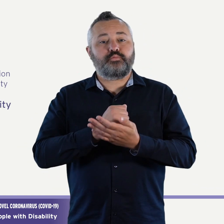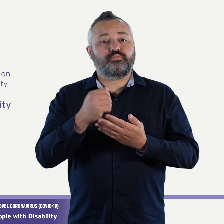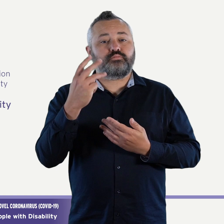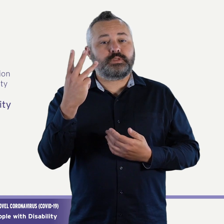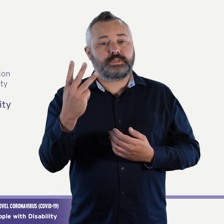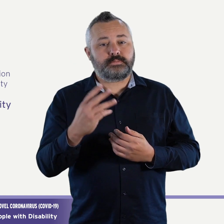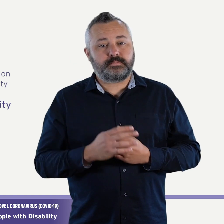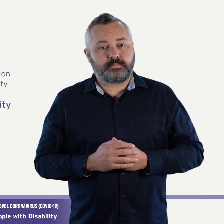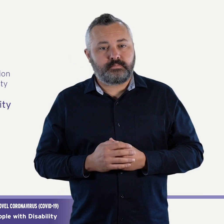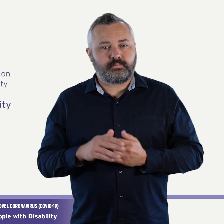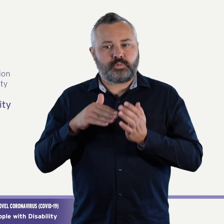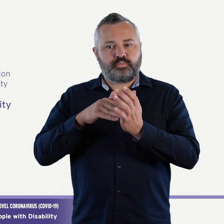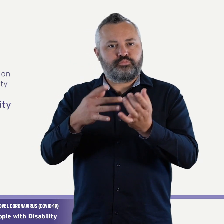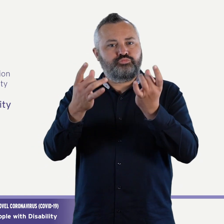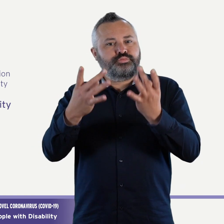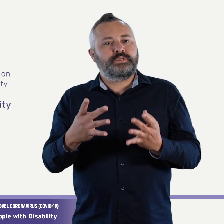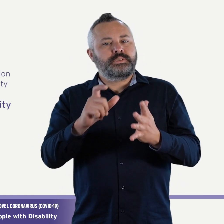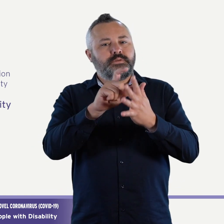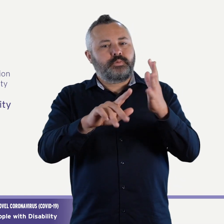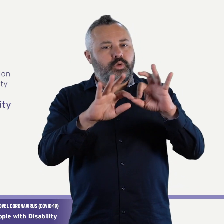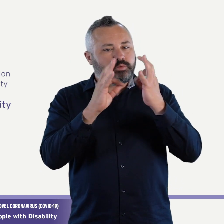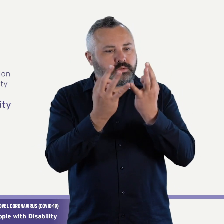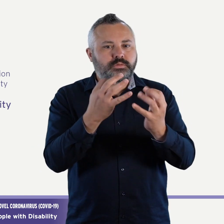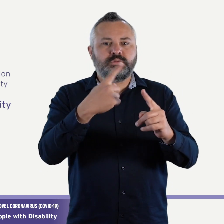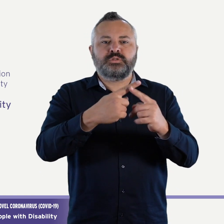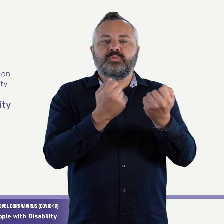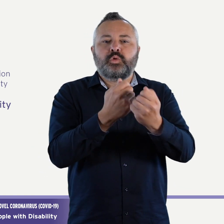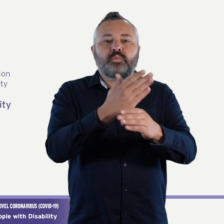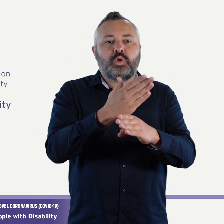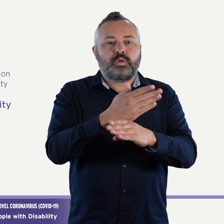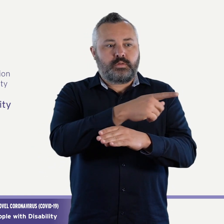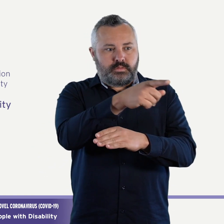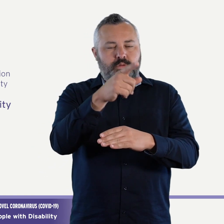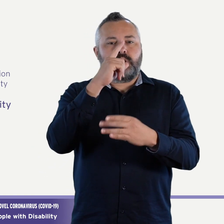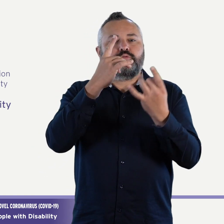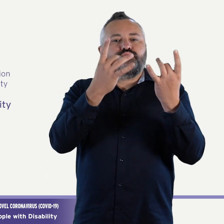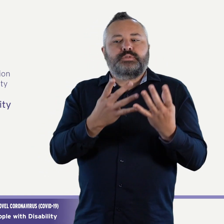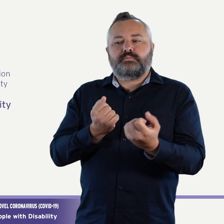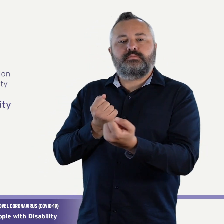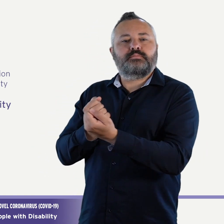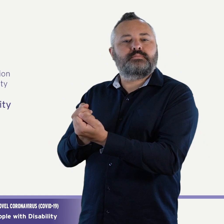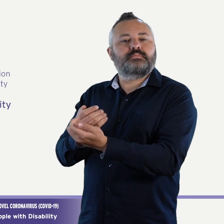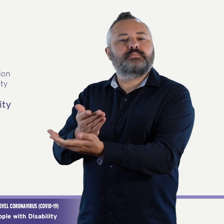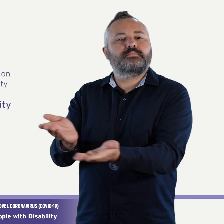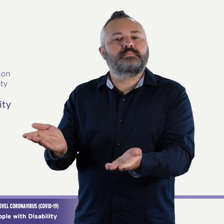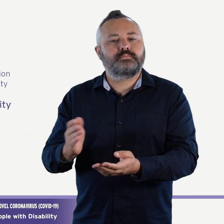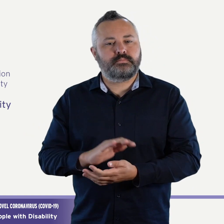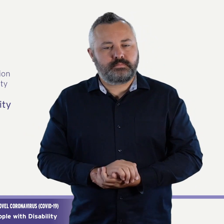3. Prepare and support disability sector and workforce.